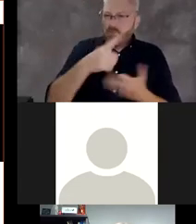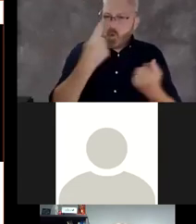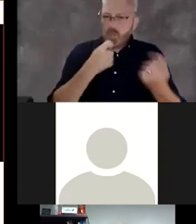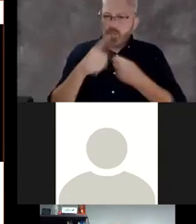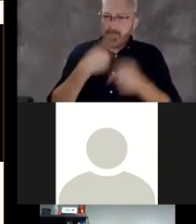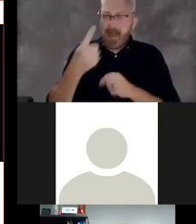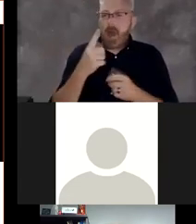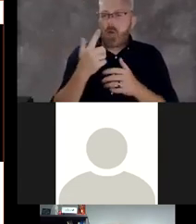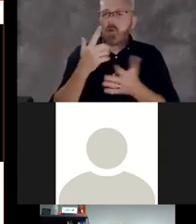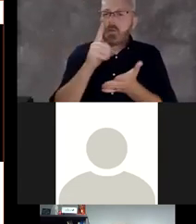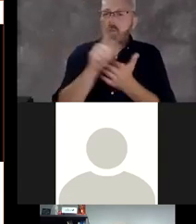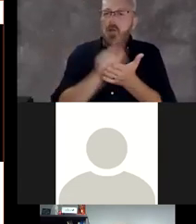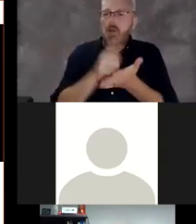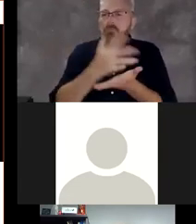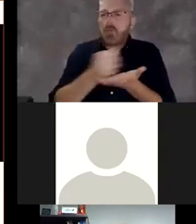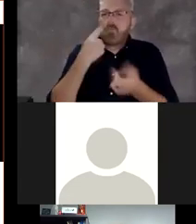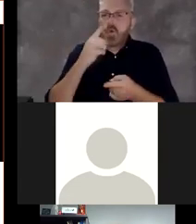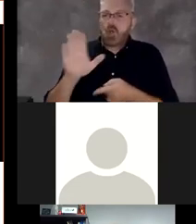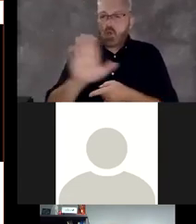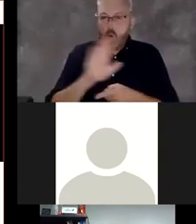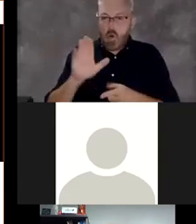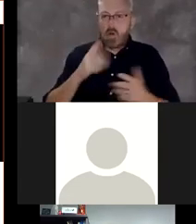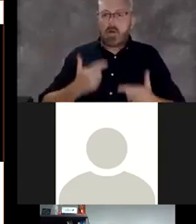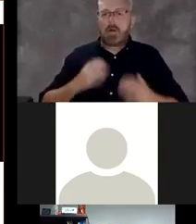SPECIFIC CLIENT, PLEASE FEEL FREE TO CONTACT US.